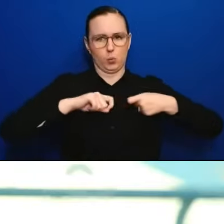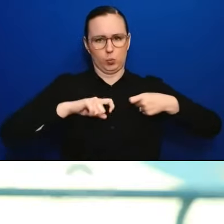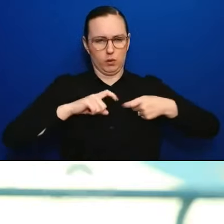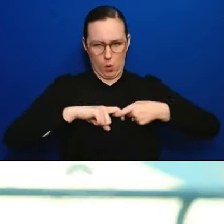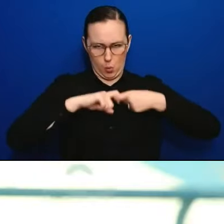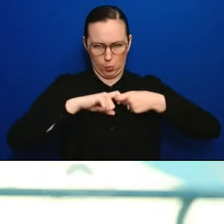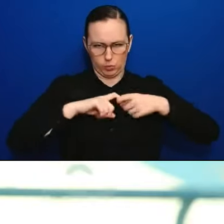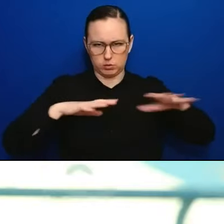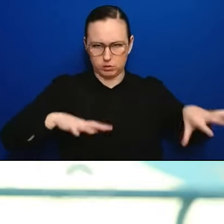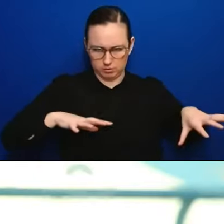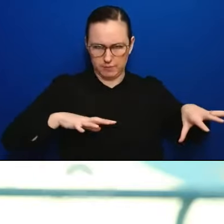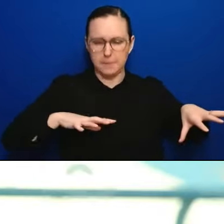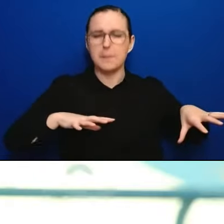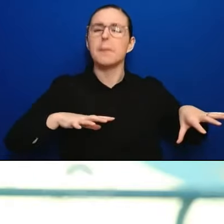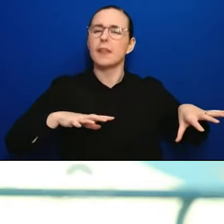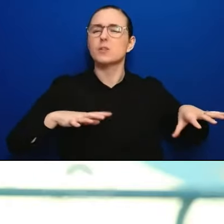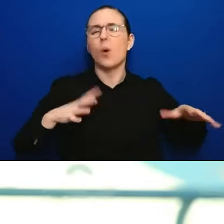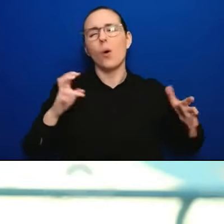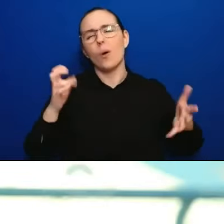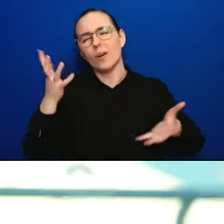And they aren't able to participate in group actiparticp